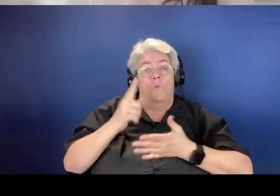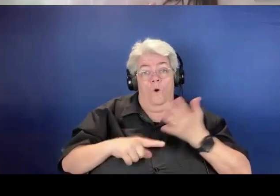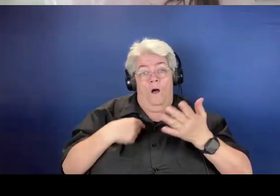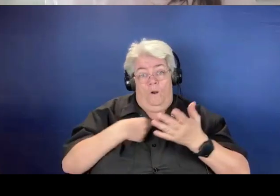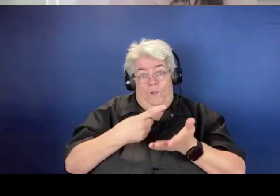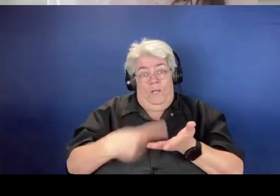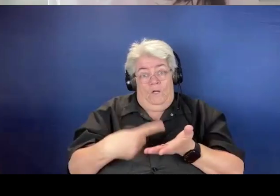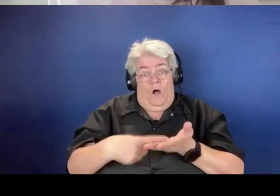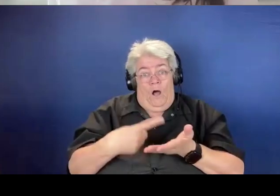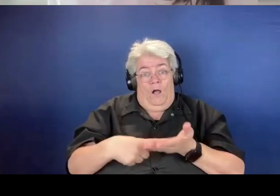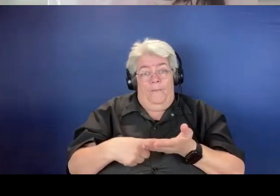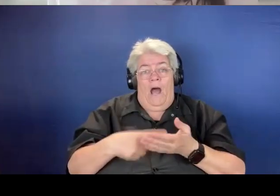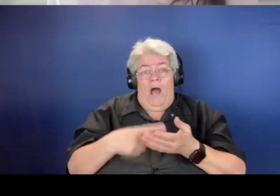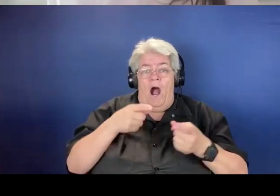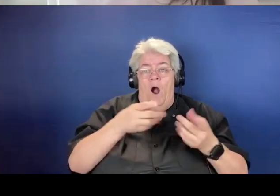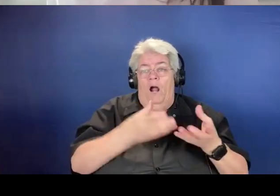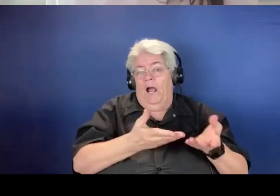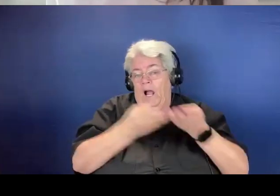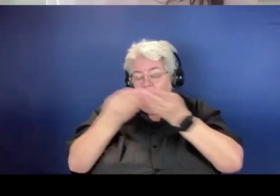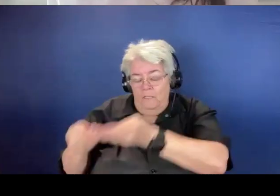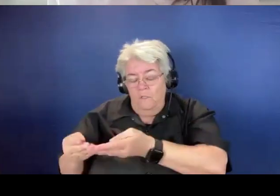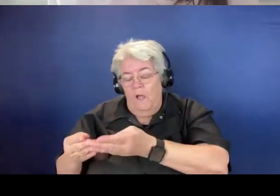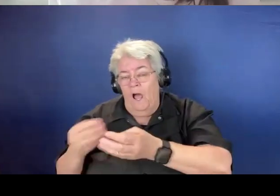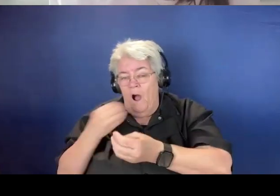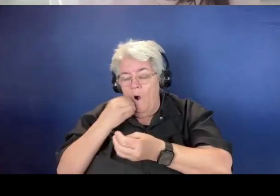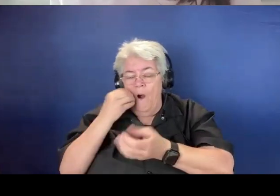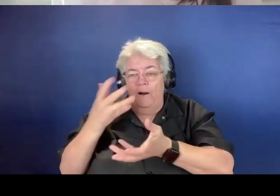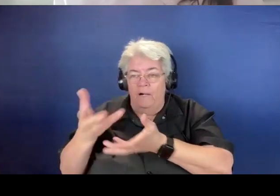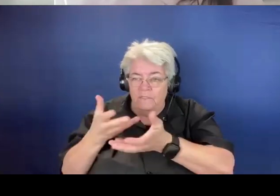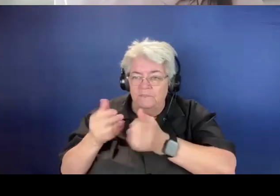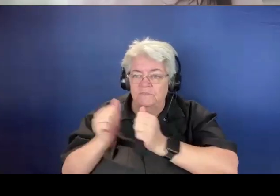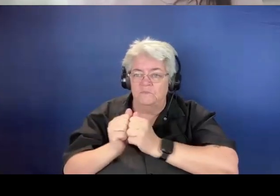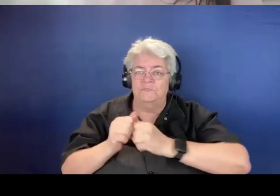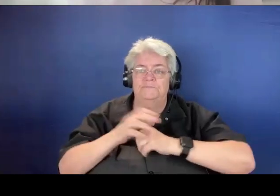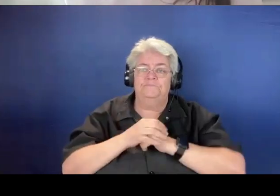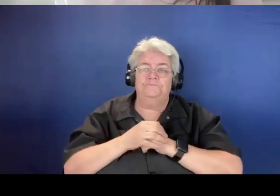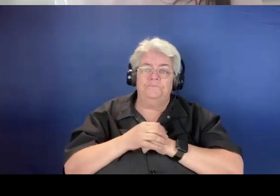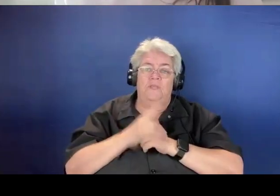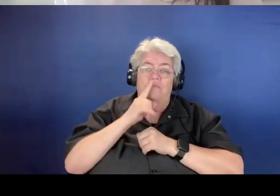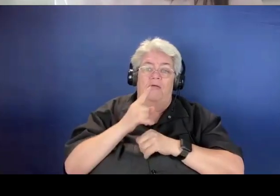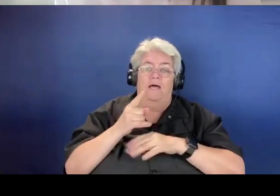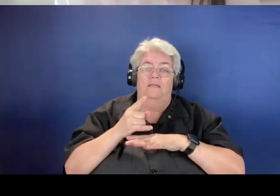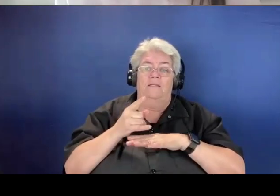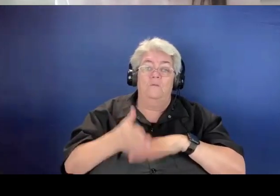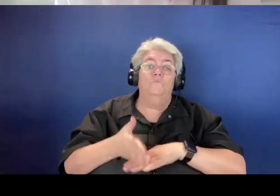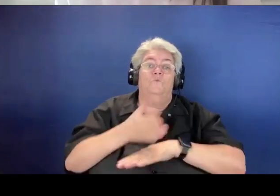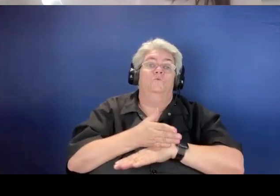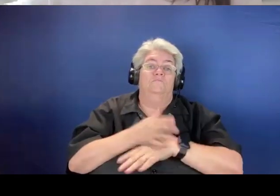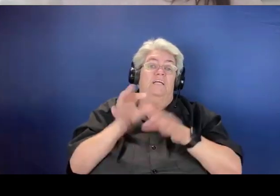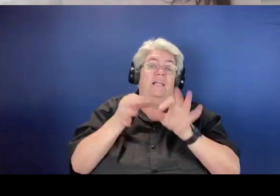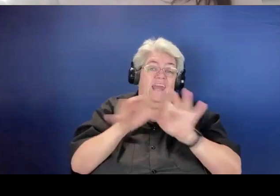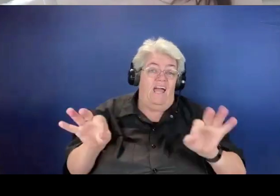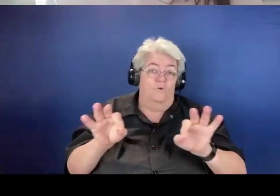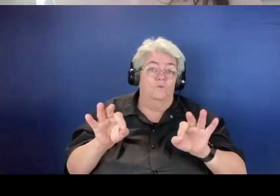on in therapy into the home, and that can facilitate an improvement in language outcomes as well.